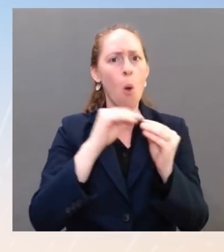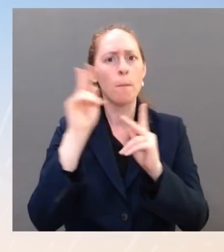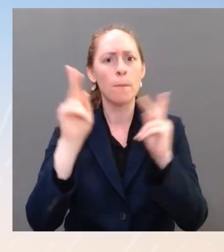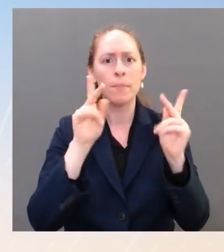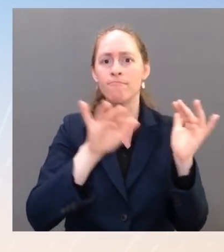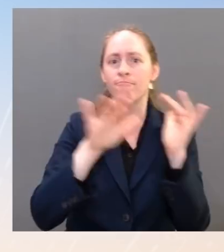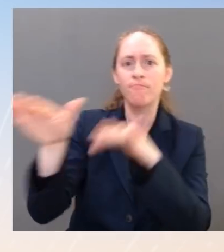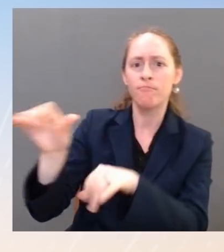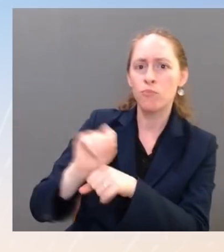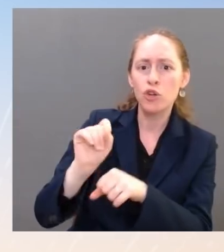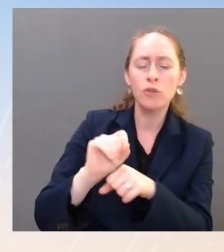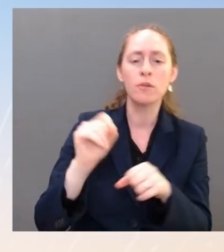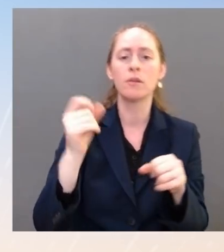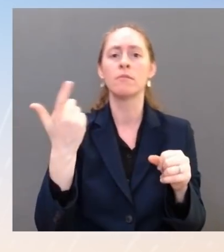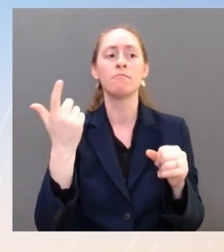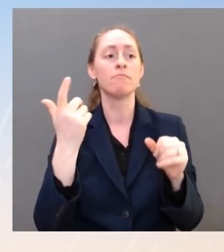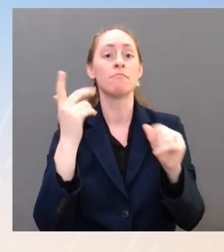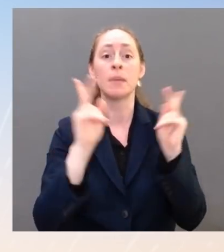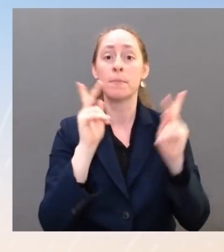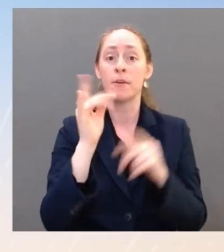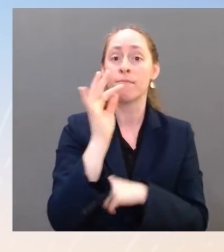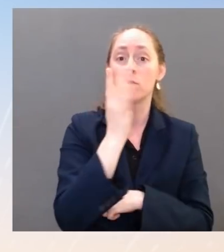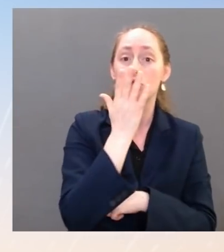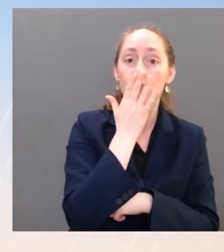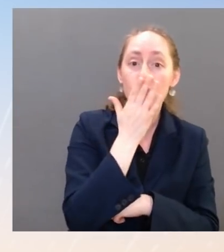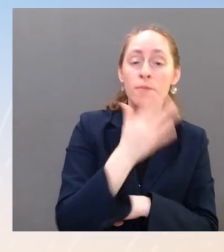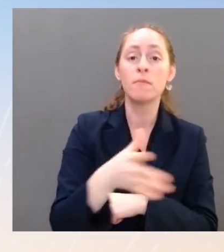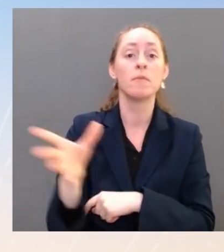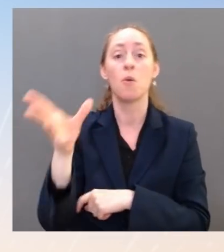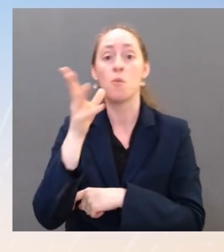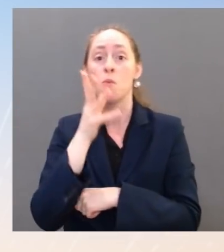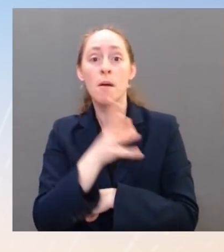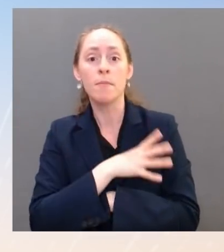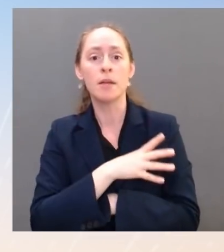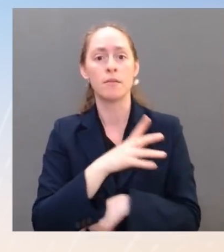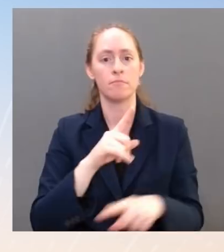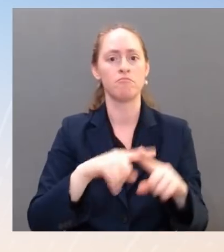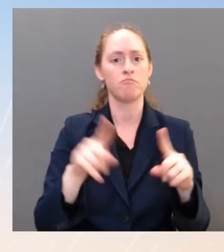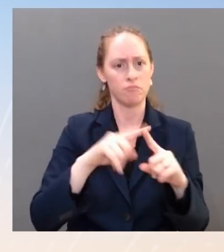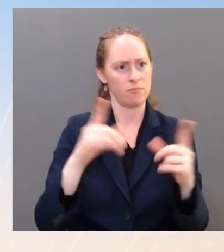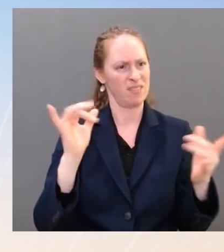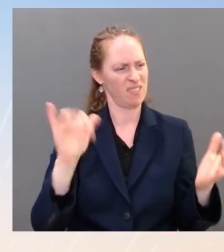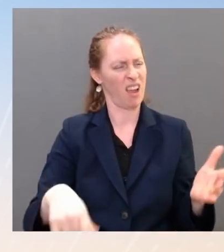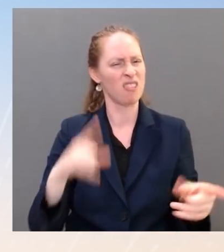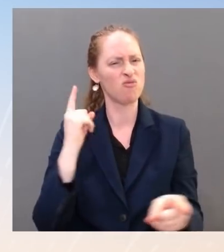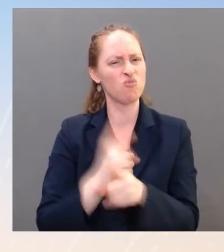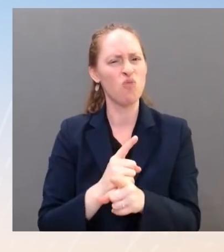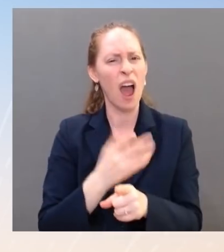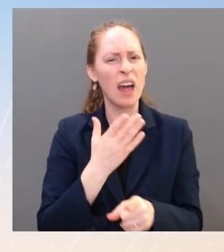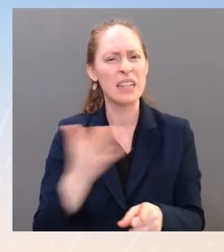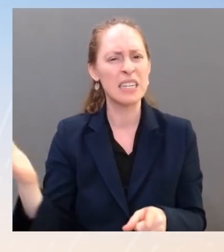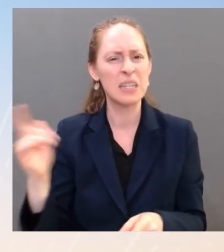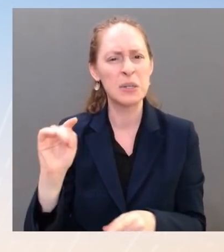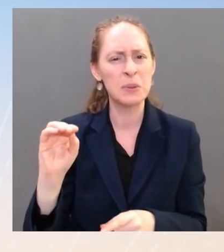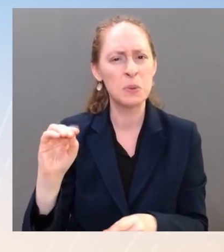to do in terms of equitable wealth creation. We're also doing it because we won't succeed in delivering if we leave any talent on the table.